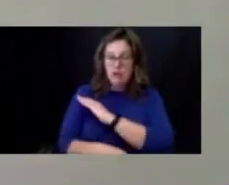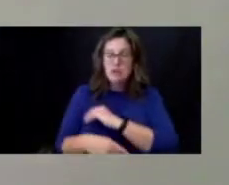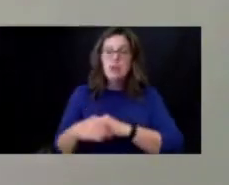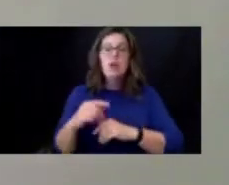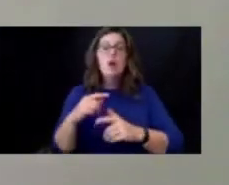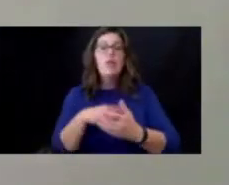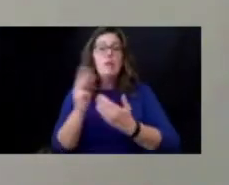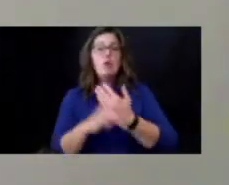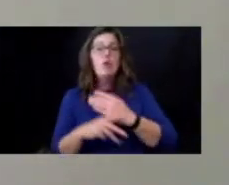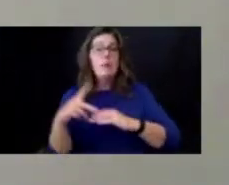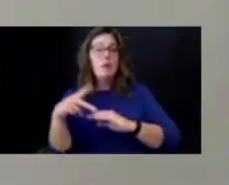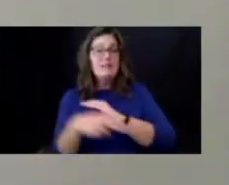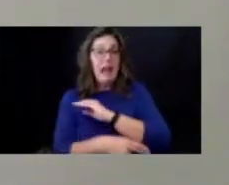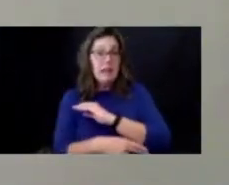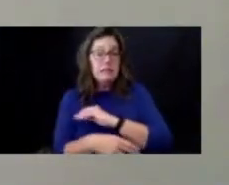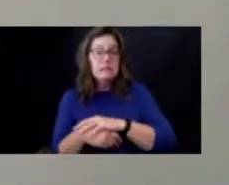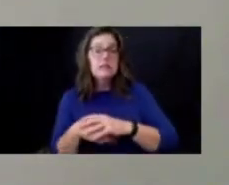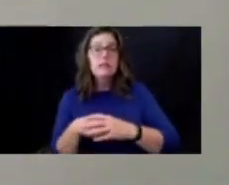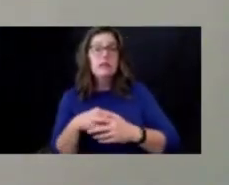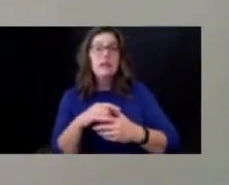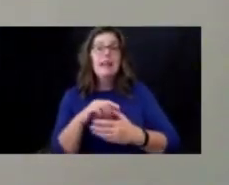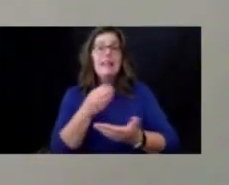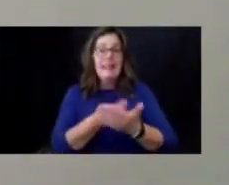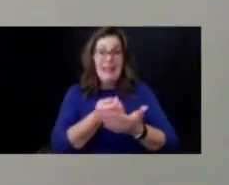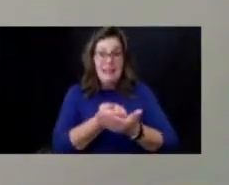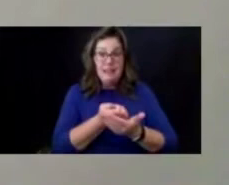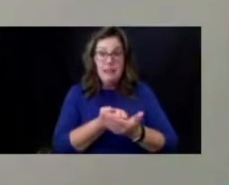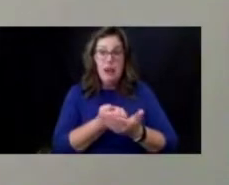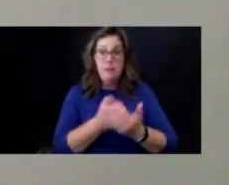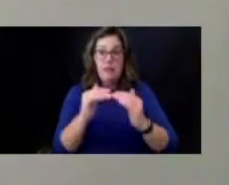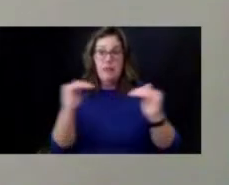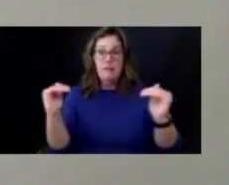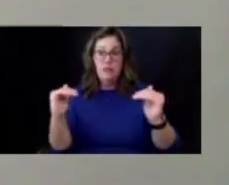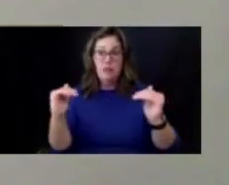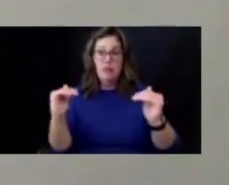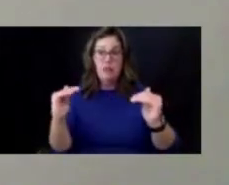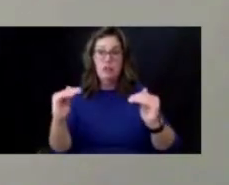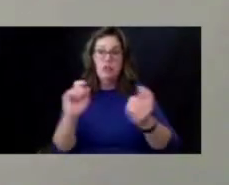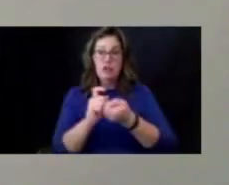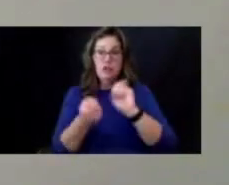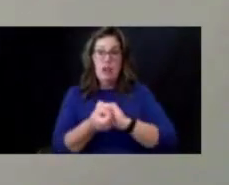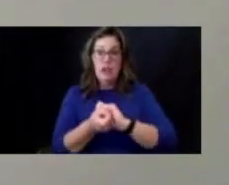median income level changed 890 children were kicked off that child care assistance program